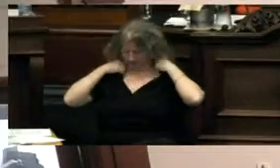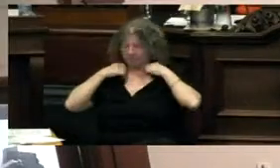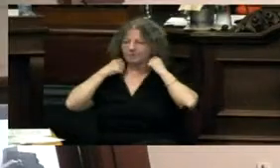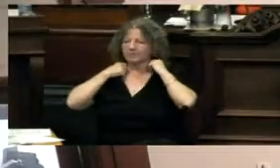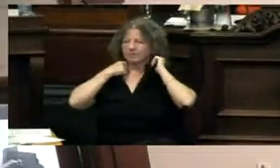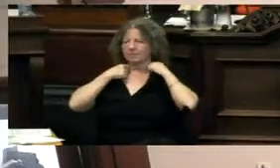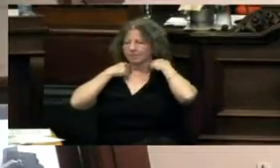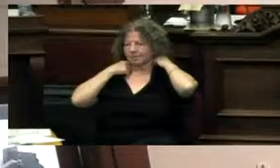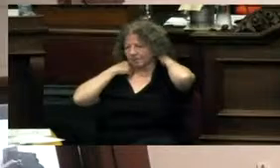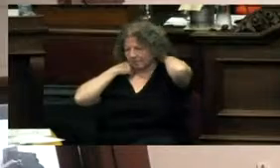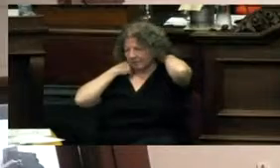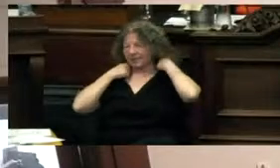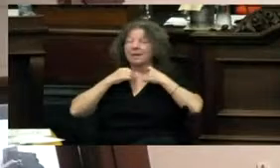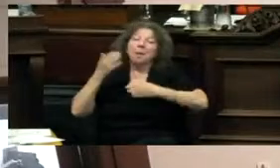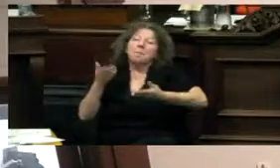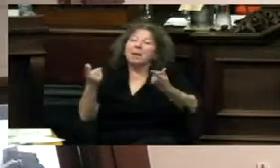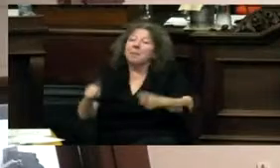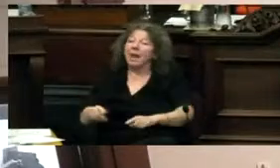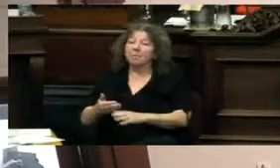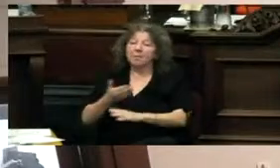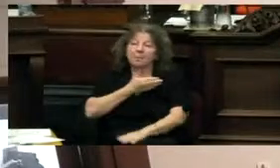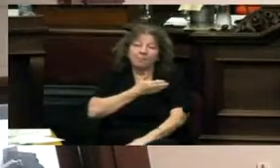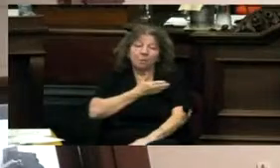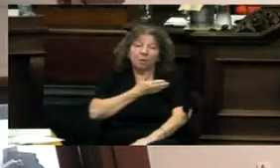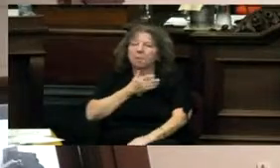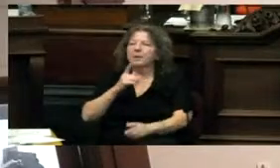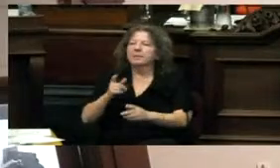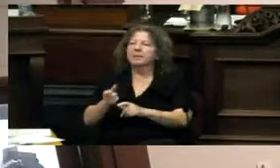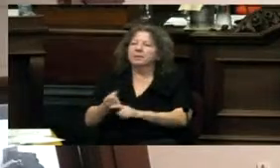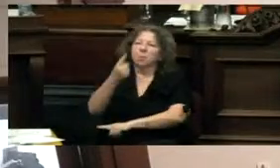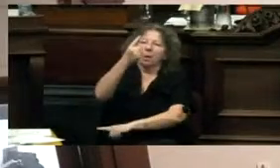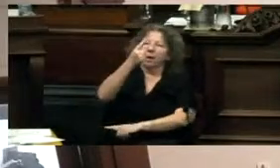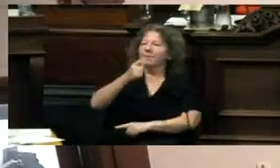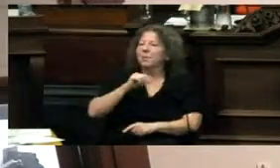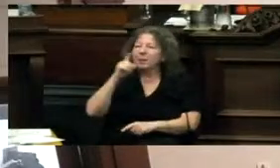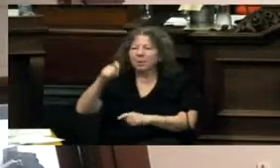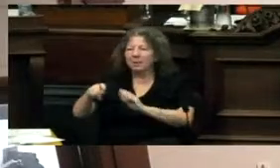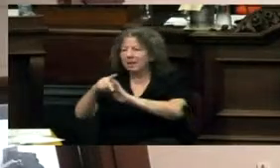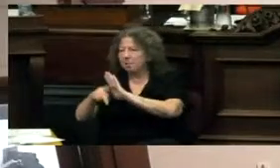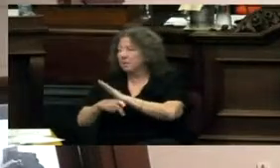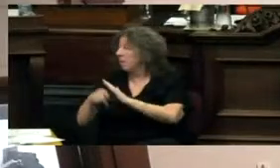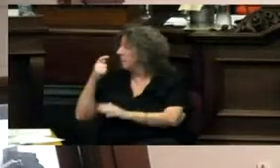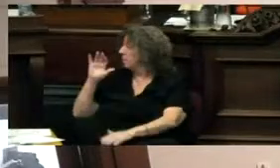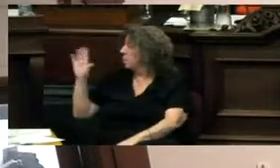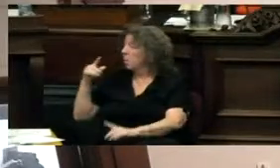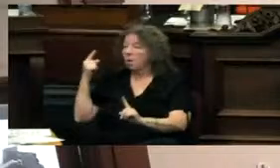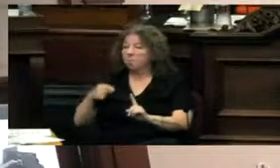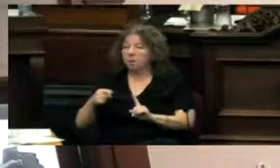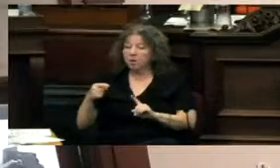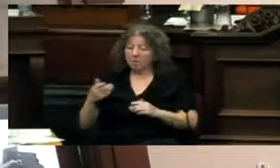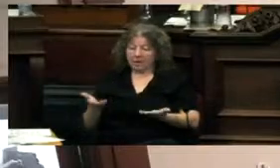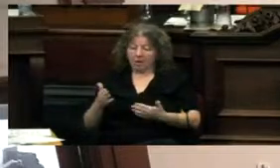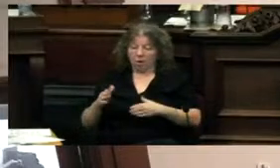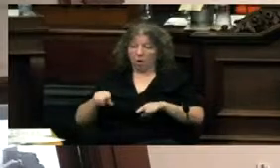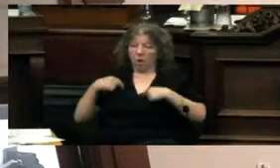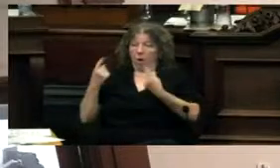might have happened before, but it is such a one off that we